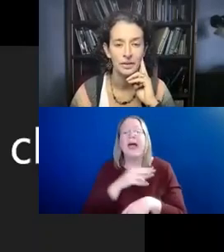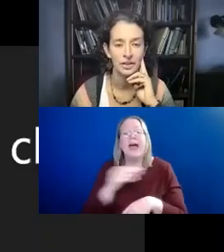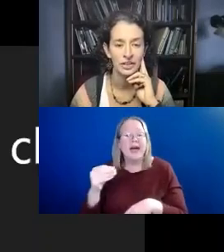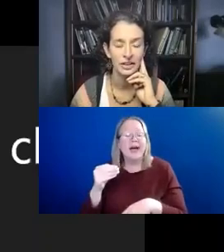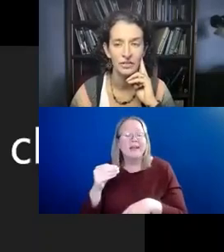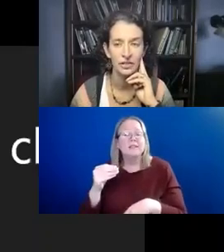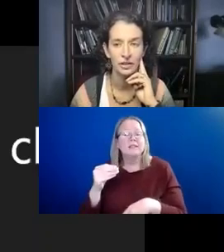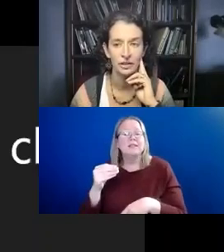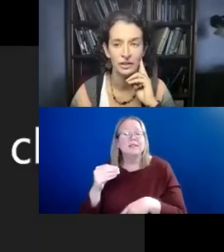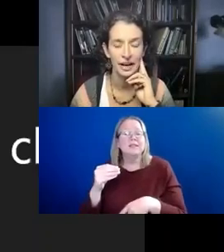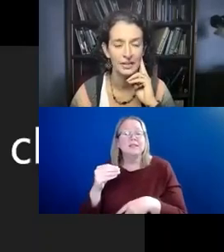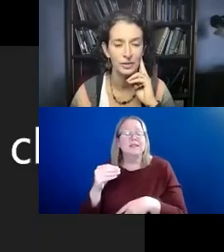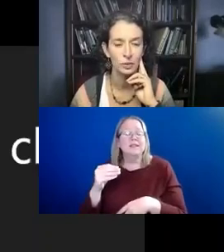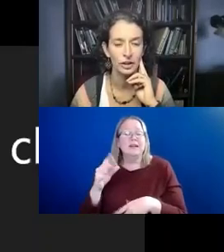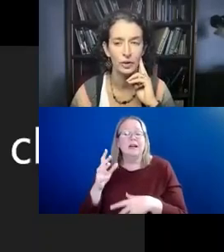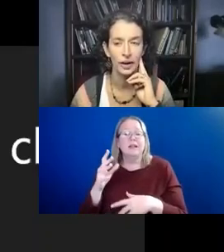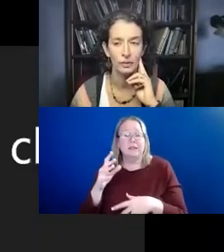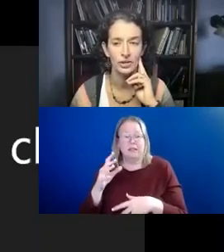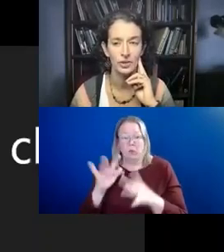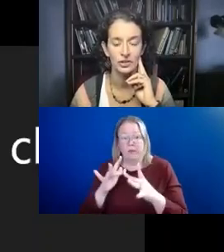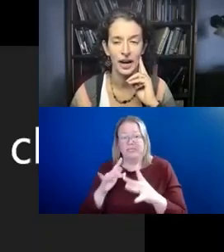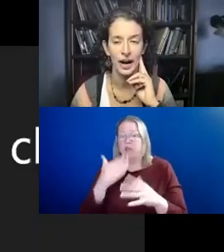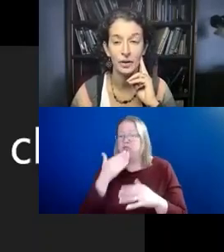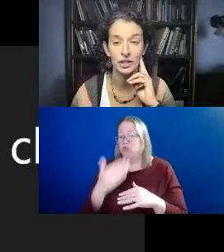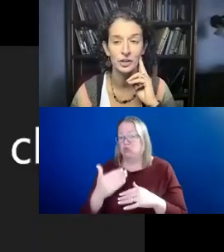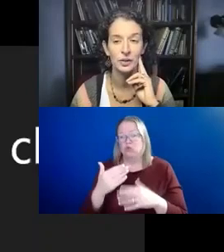13:27:40 site that has really great resource of how to do it whether